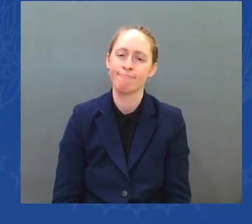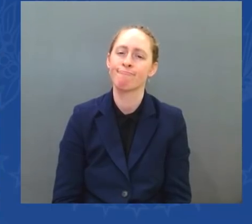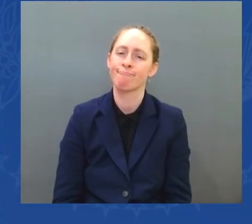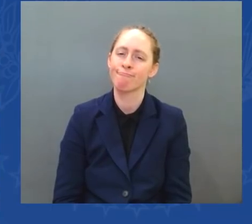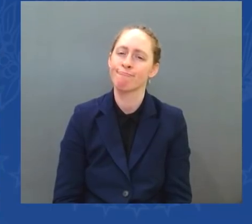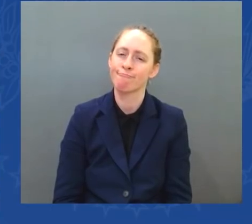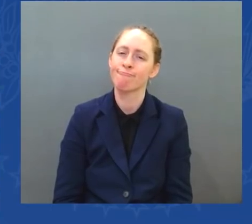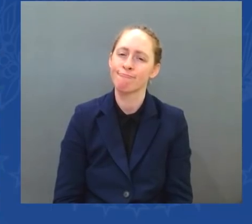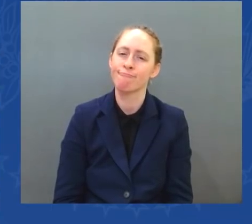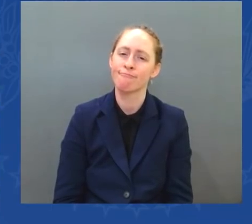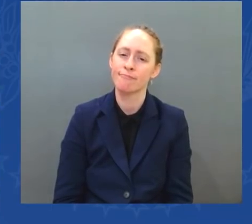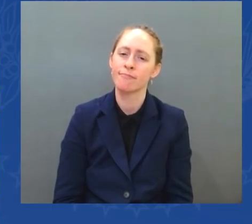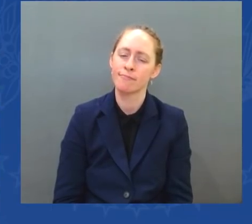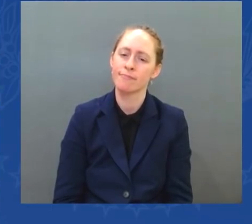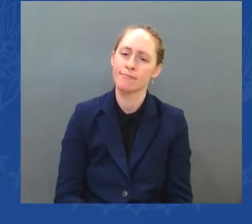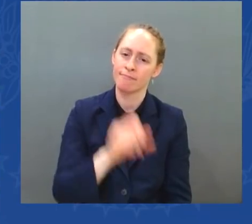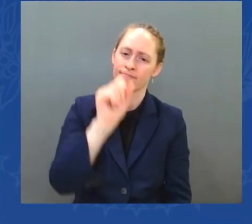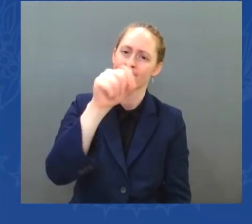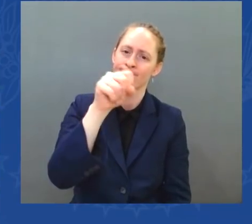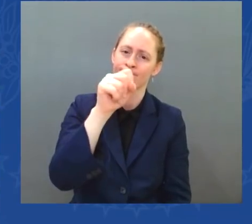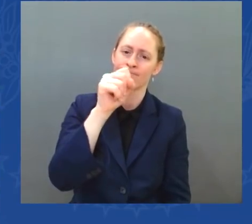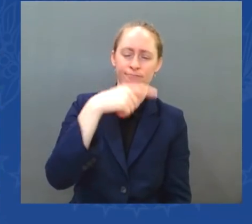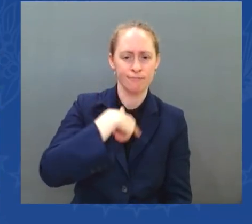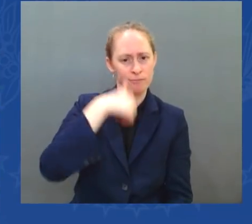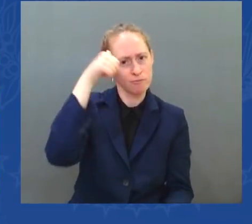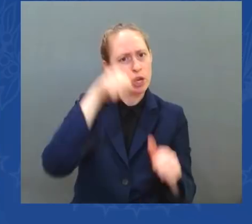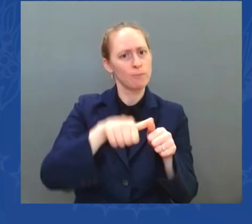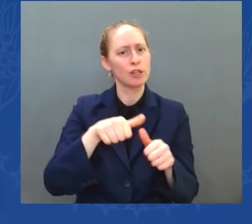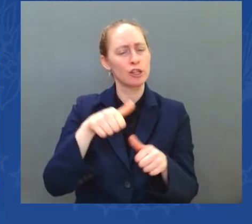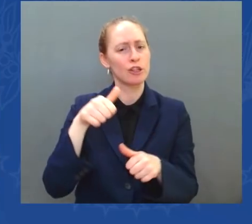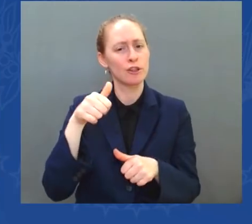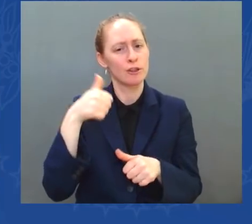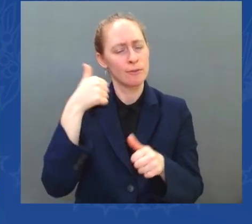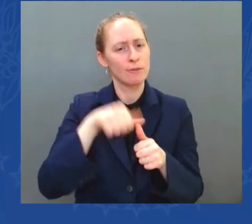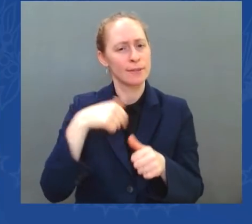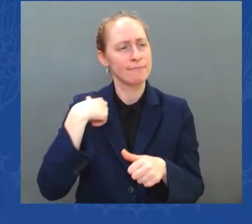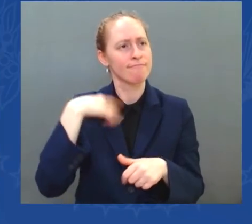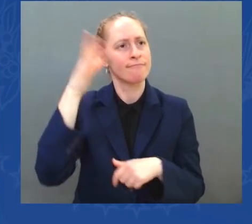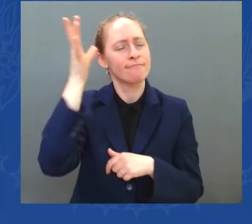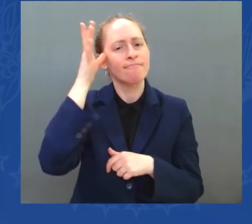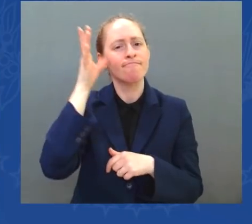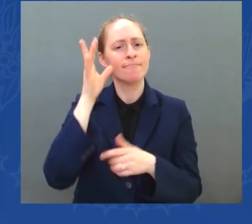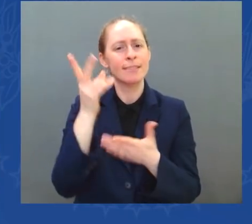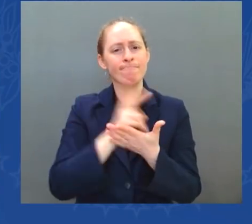And she said, honey, dad's company just -- they said no more health insurance.